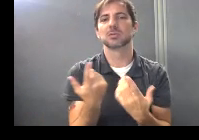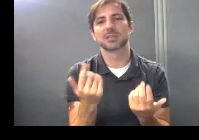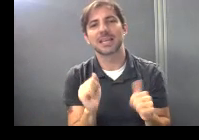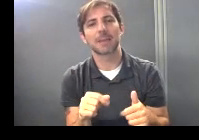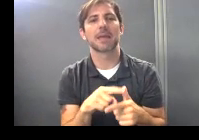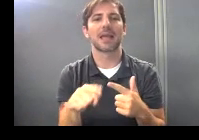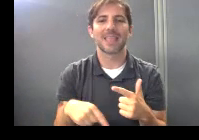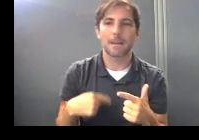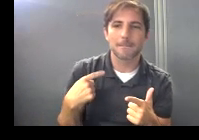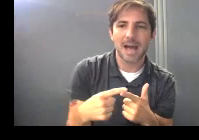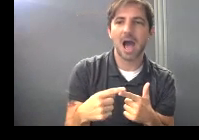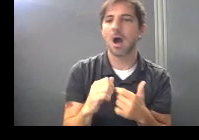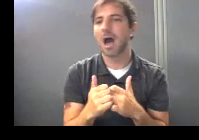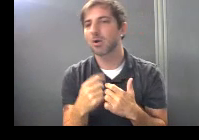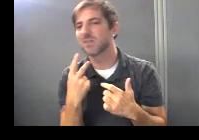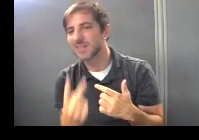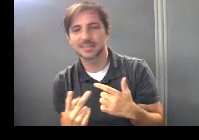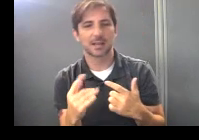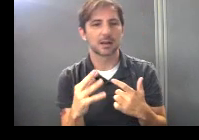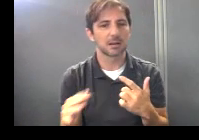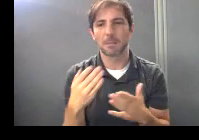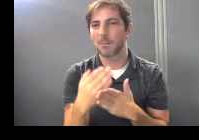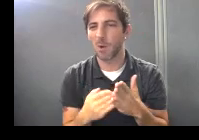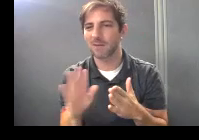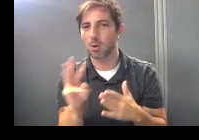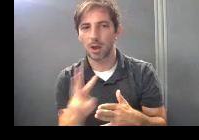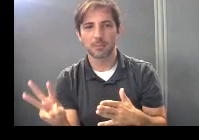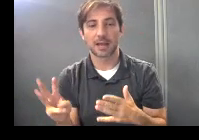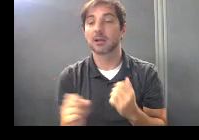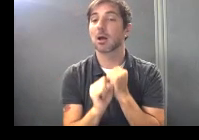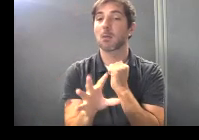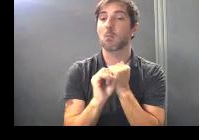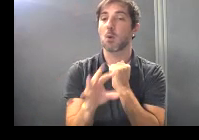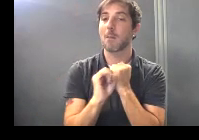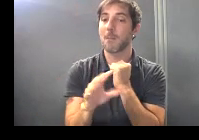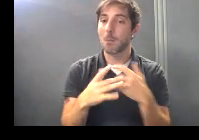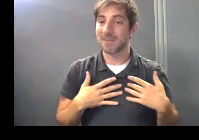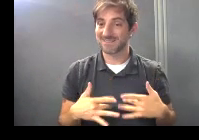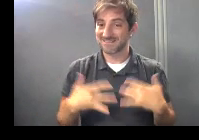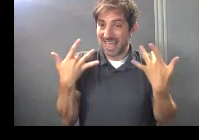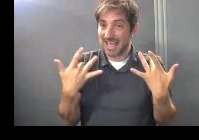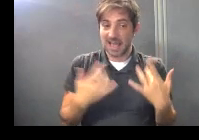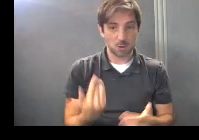OF YOUR WEBSITE. WHEN YOU PROMOTE YOUR EVENTS, PROMOTE ACCESSIBILITY